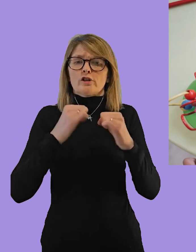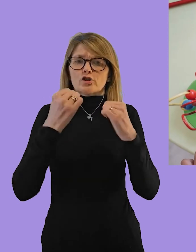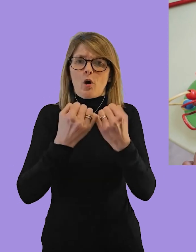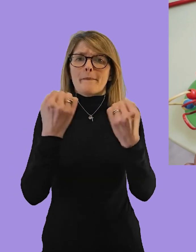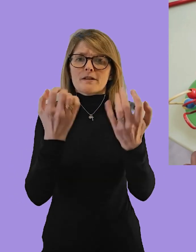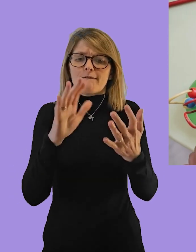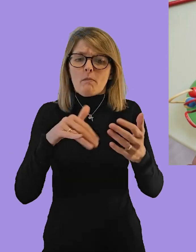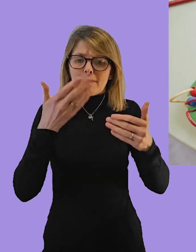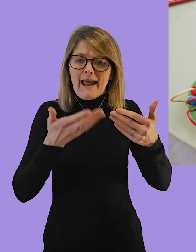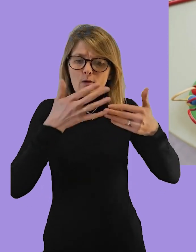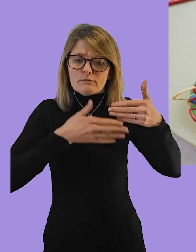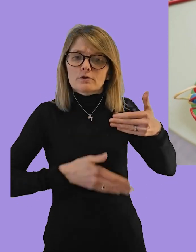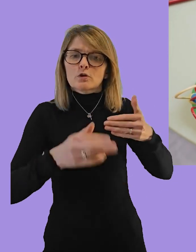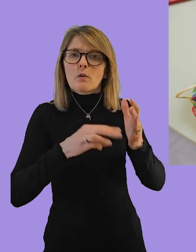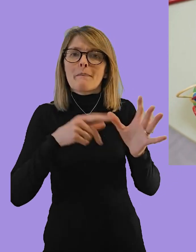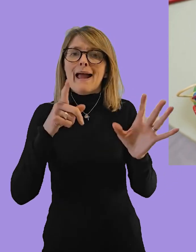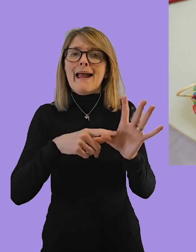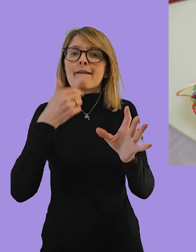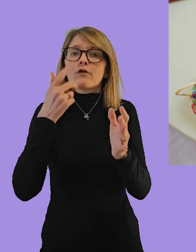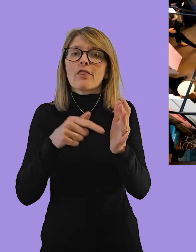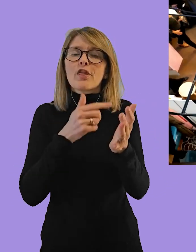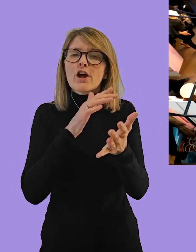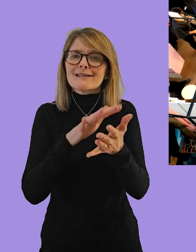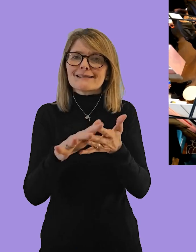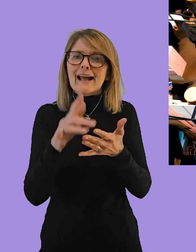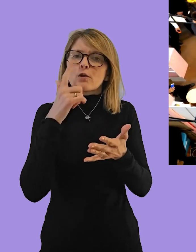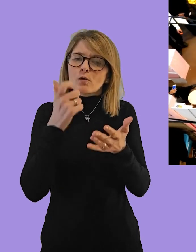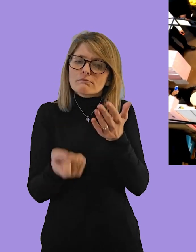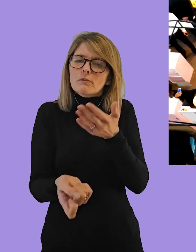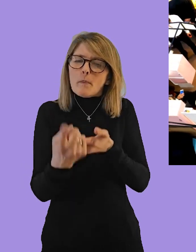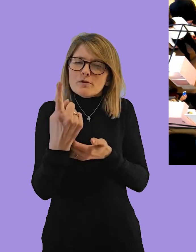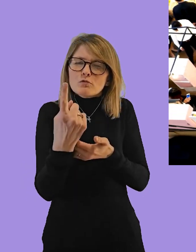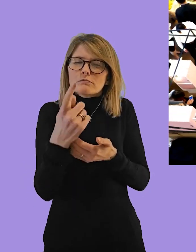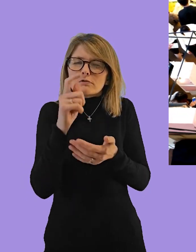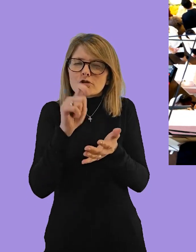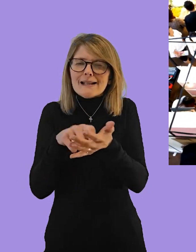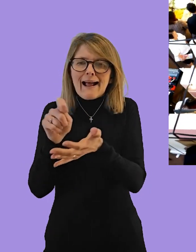Sessions will run every Thursday, with an opportunity for you to sell at a market store.